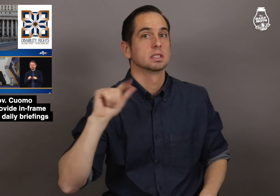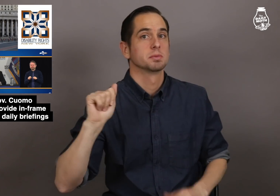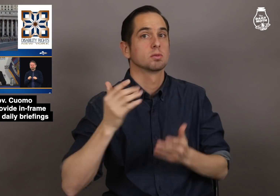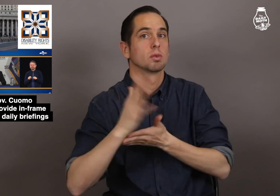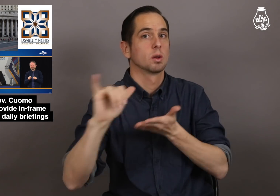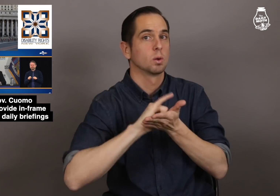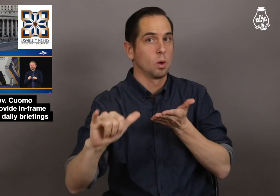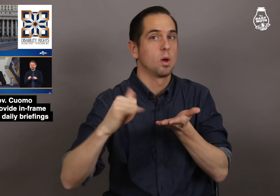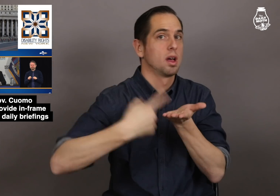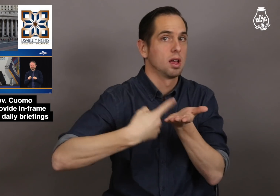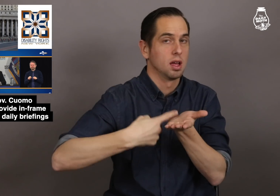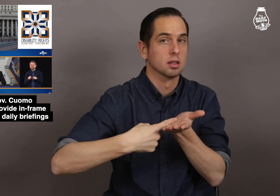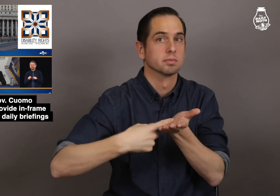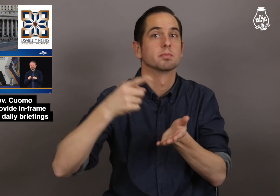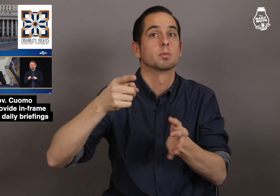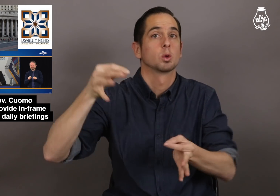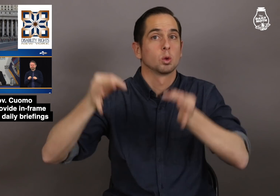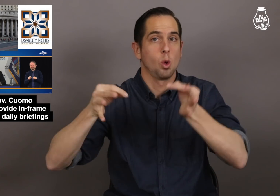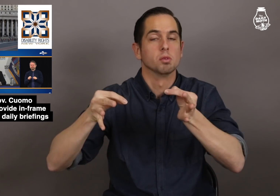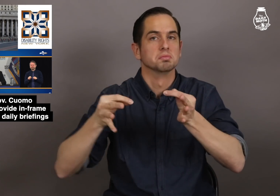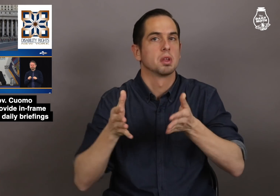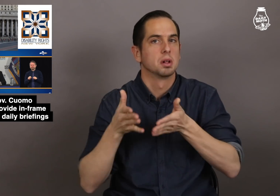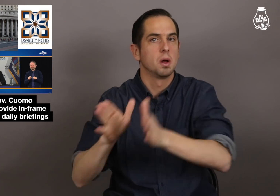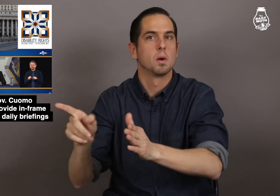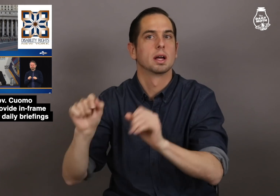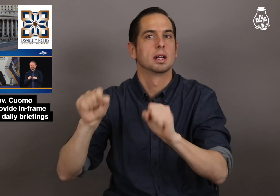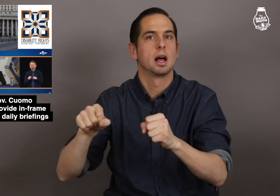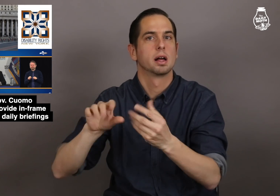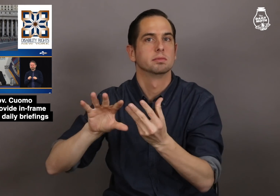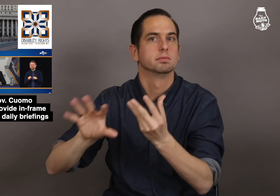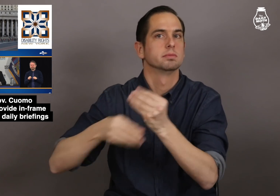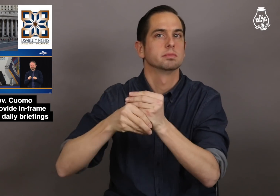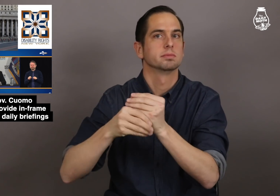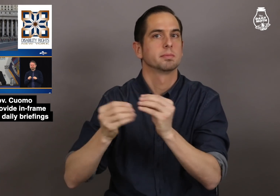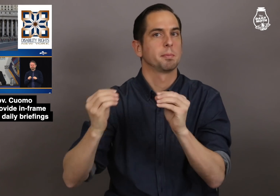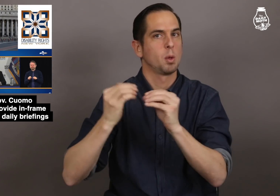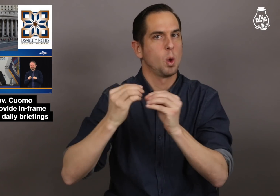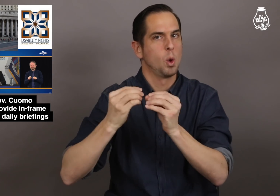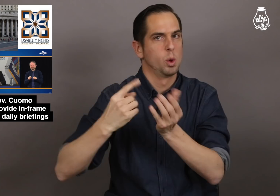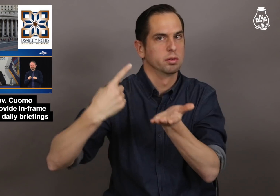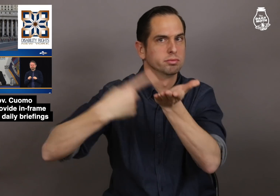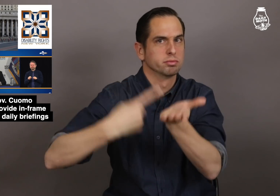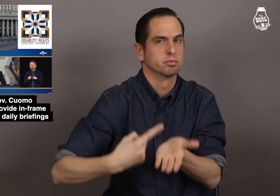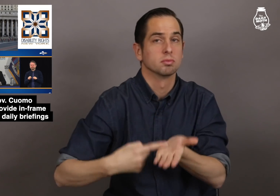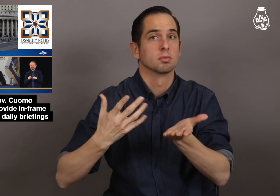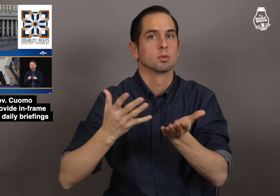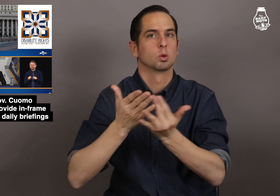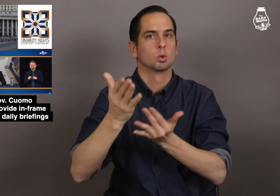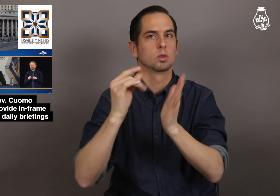DRNY was allowed to supplement their arguments